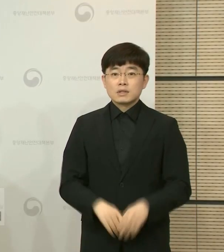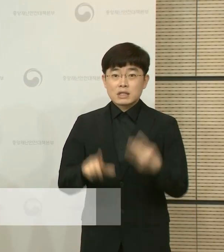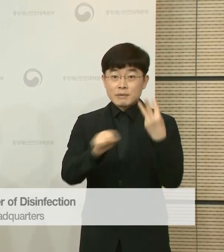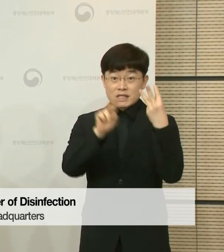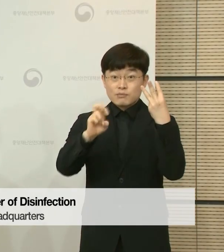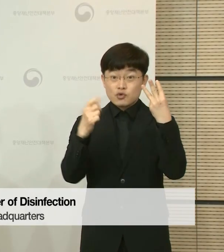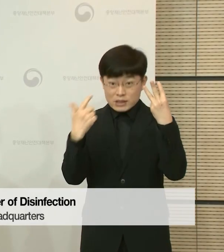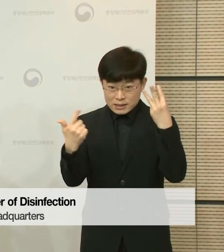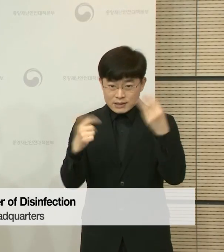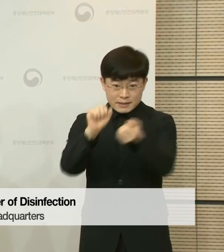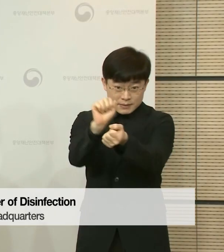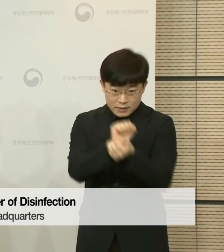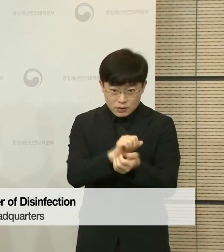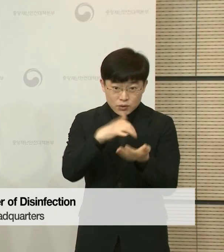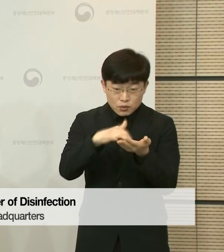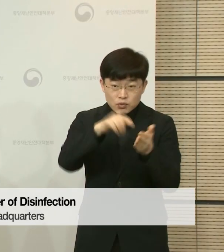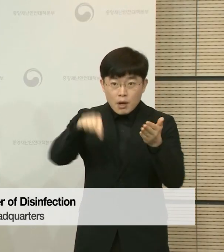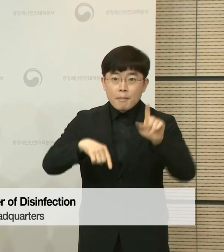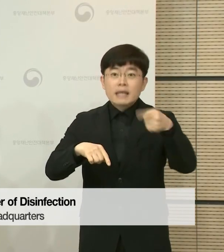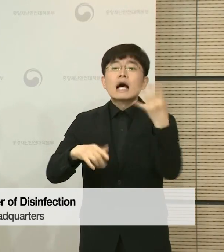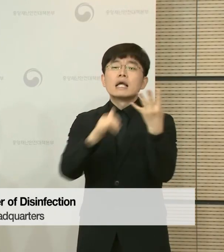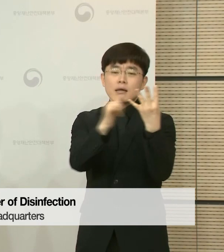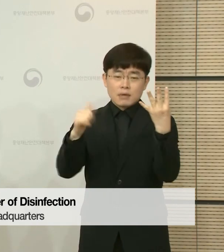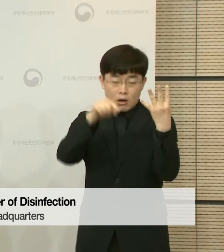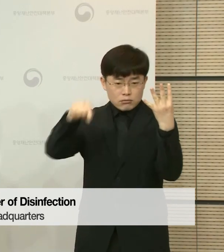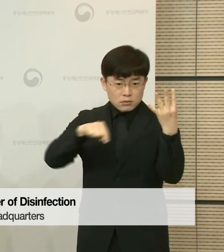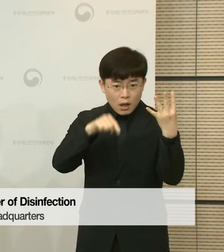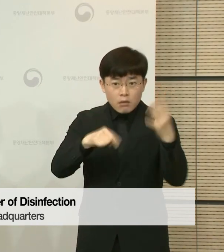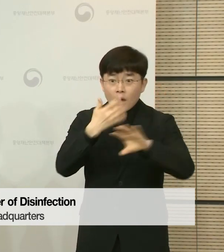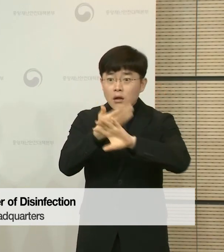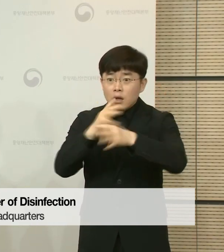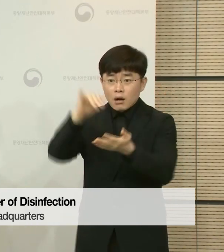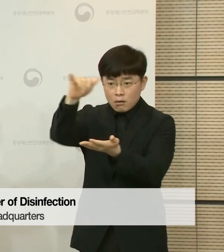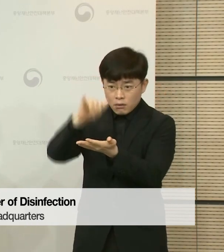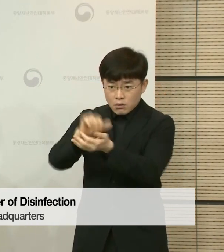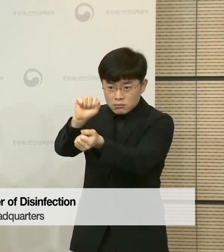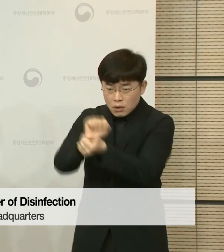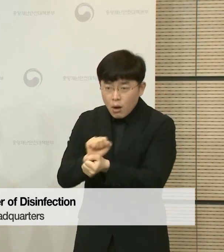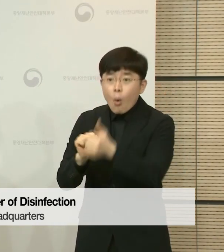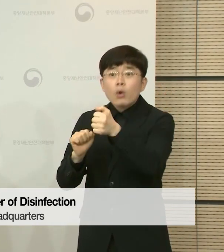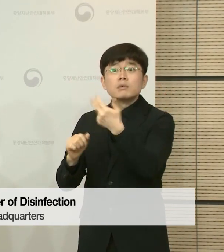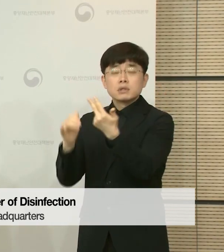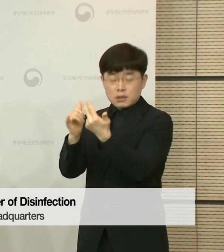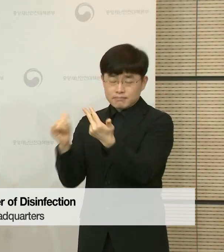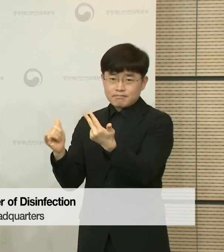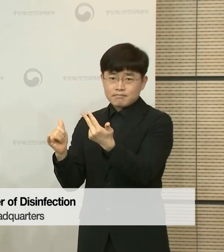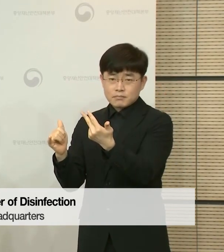start of today 57 of the 104 confirmed cases were imported from overseas 30 of